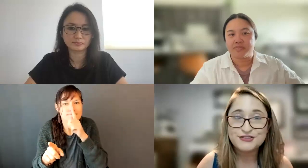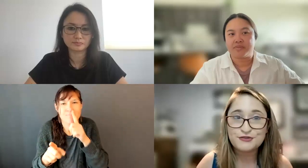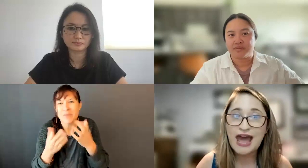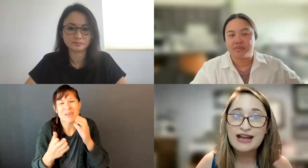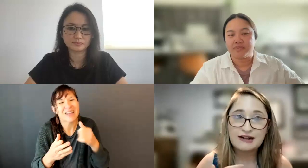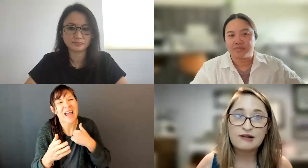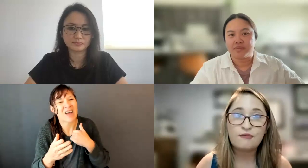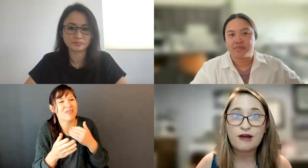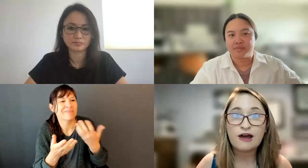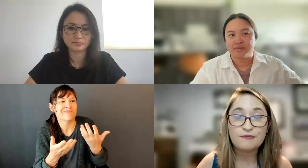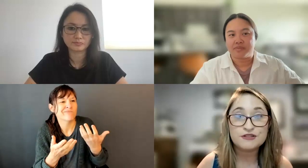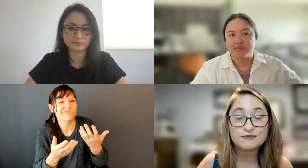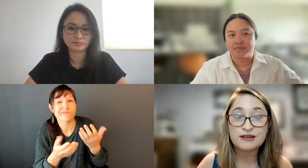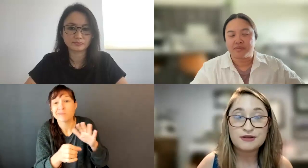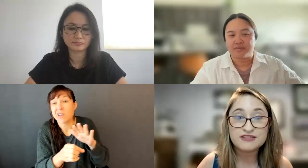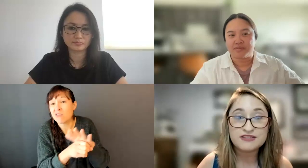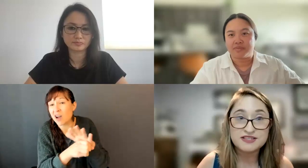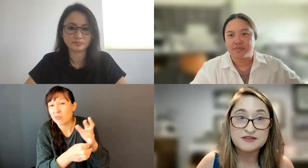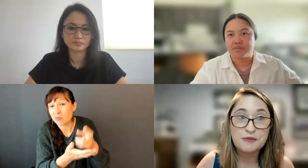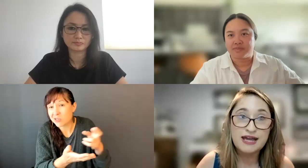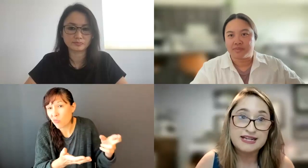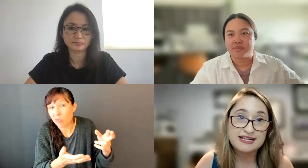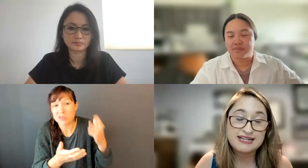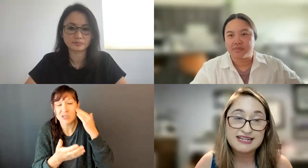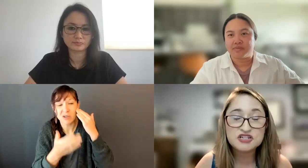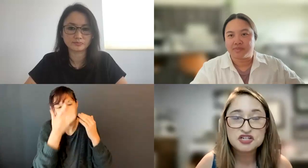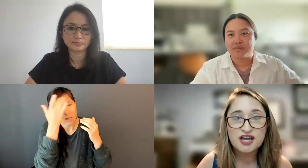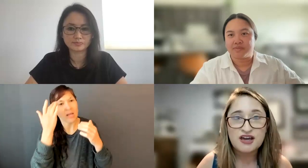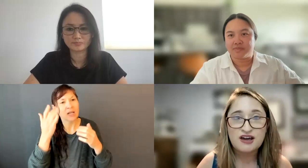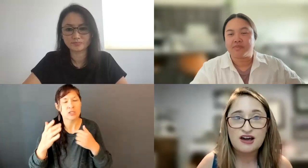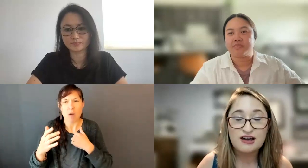So that was really what developed into my niche.